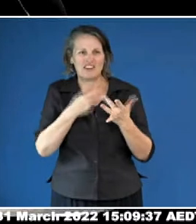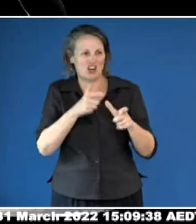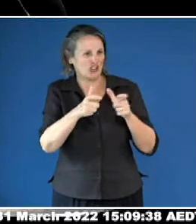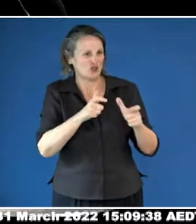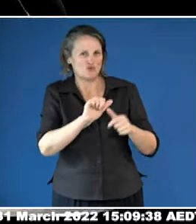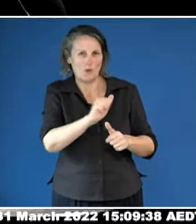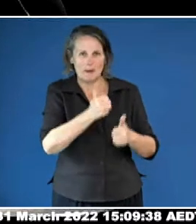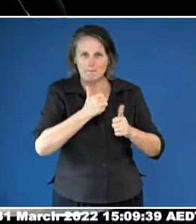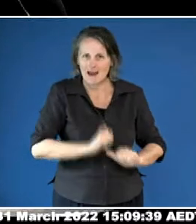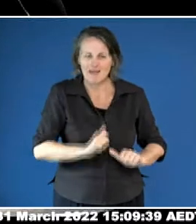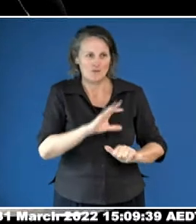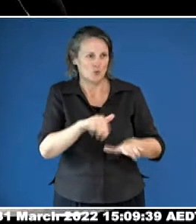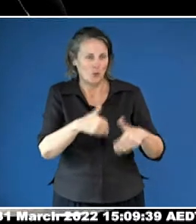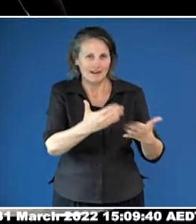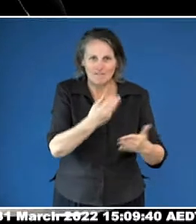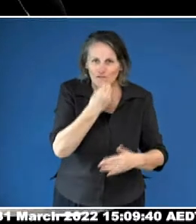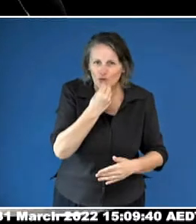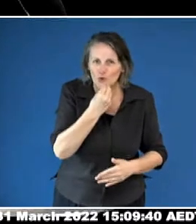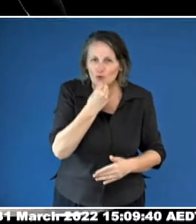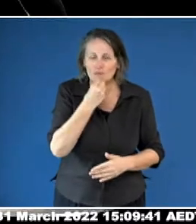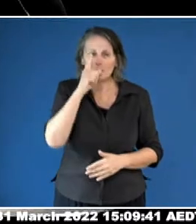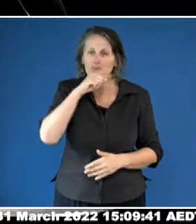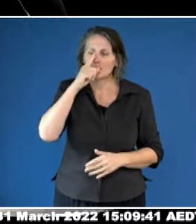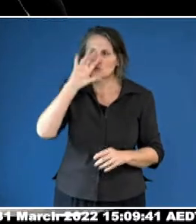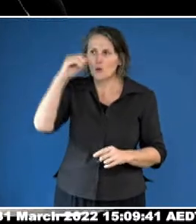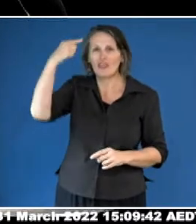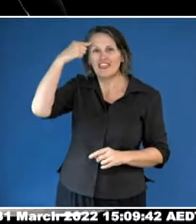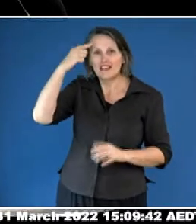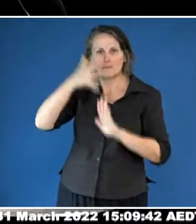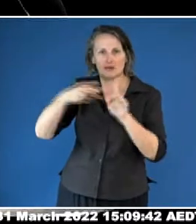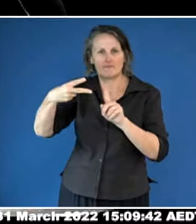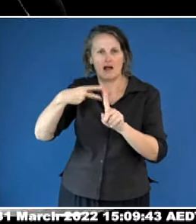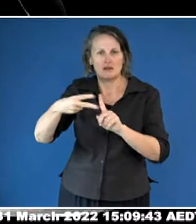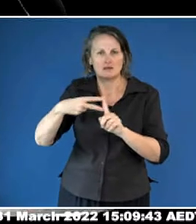neglecting care. So we really think, at WWDA, that it's important that there's a regular routine